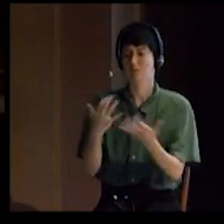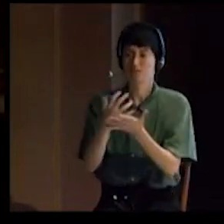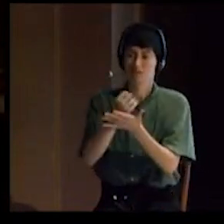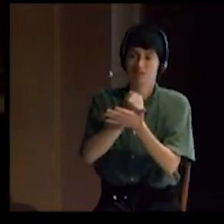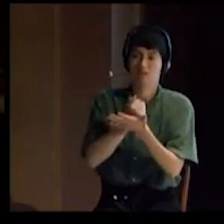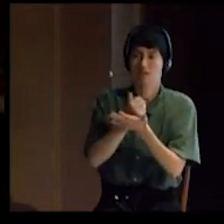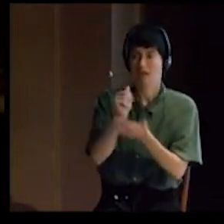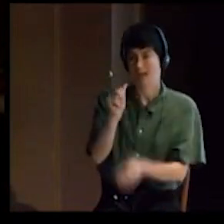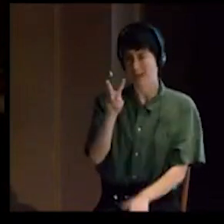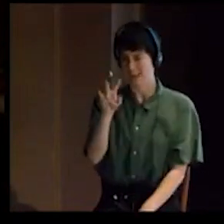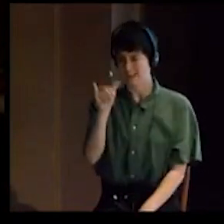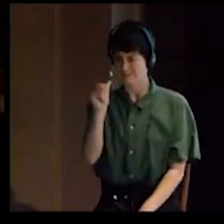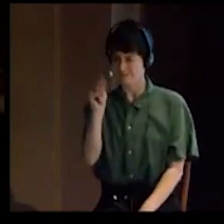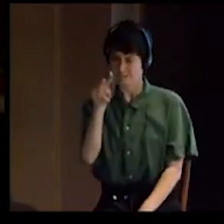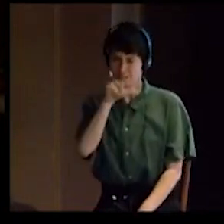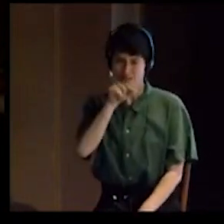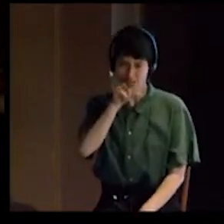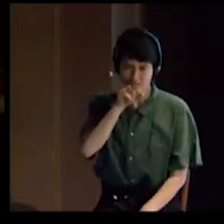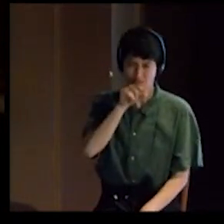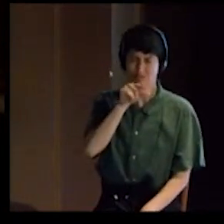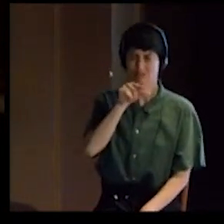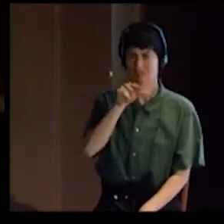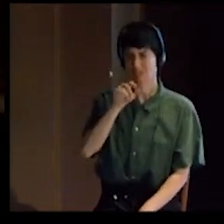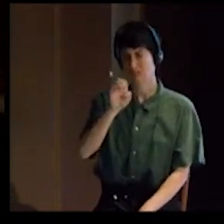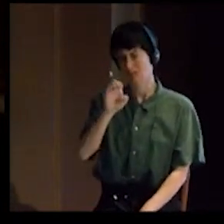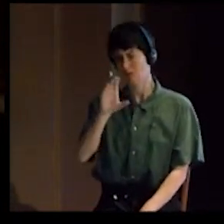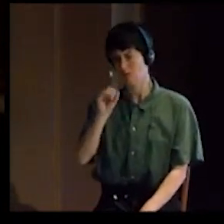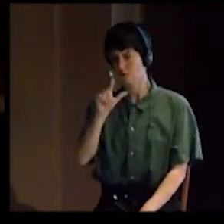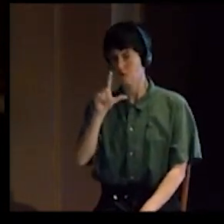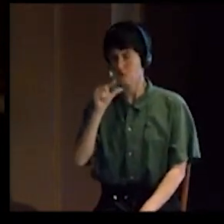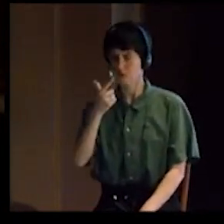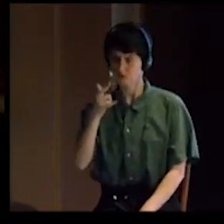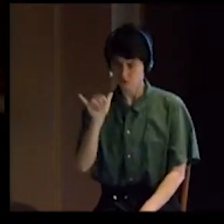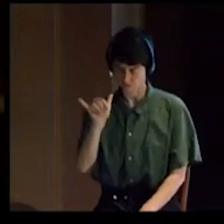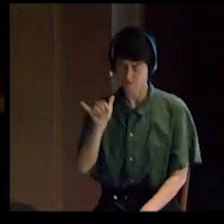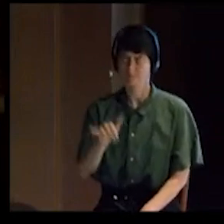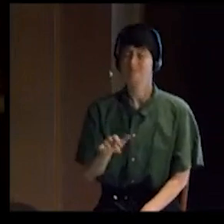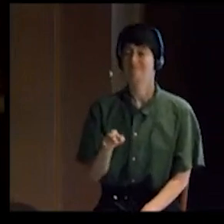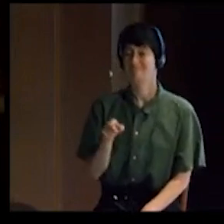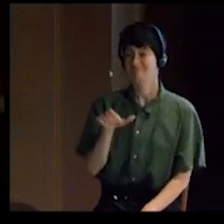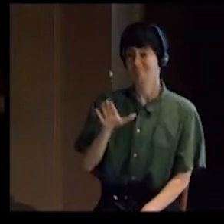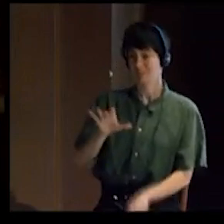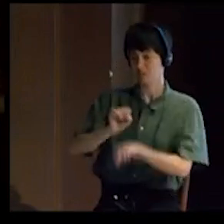There he oversees a 55-year-long study of threatened Florida scrub jays.